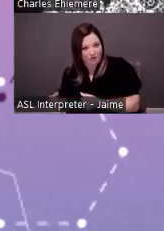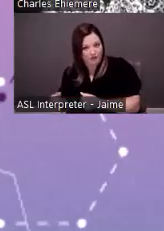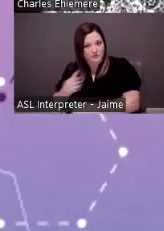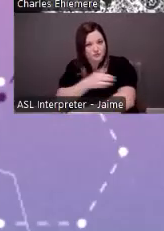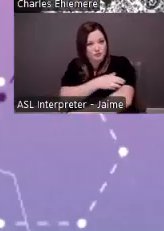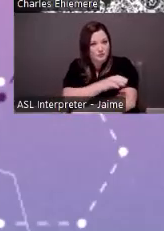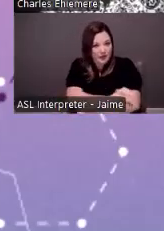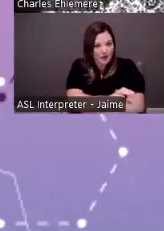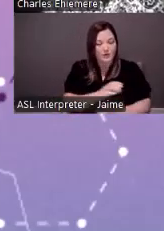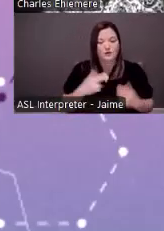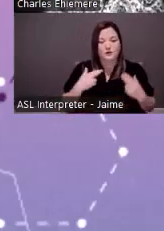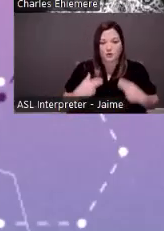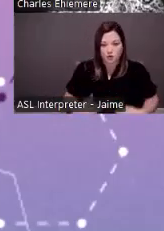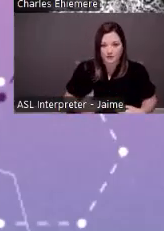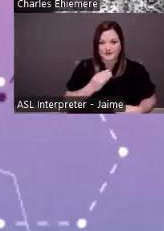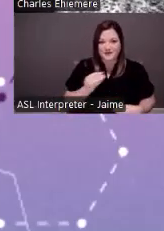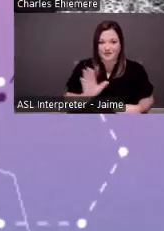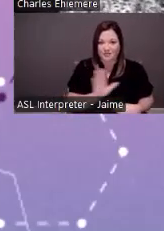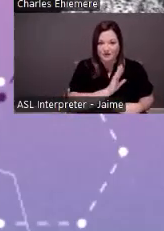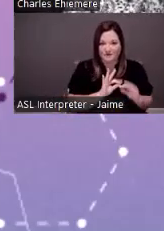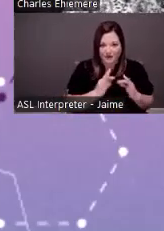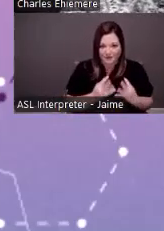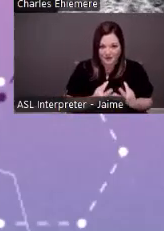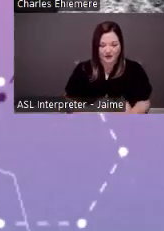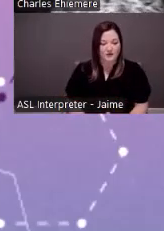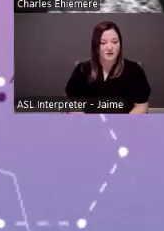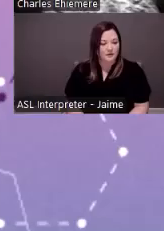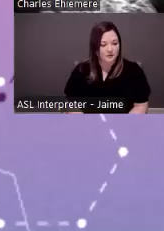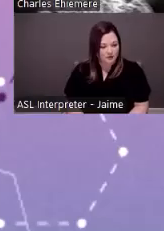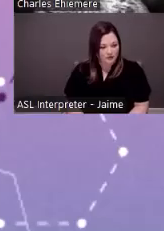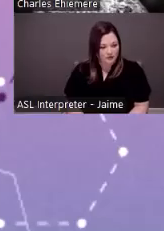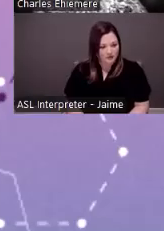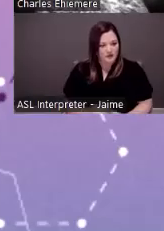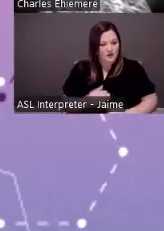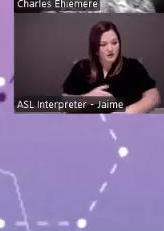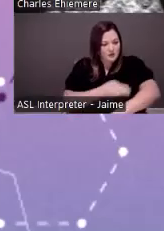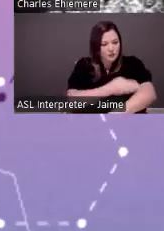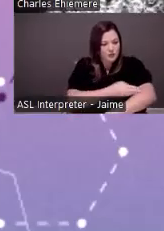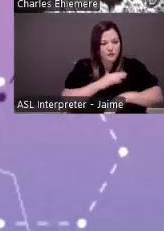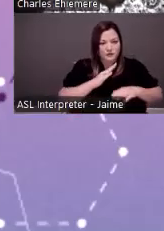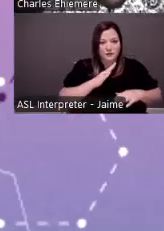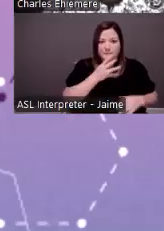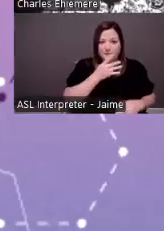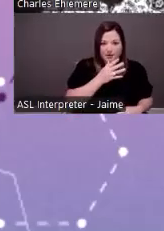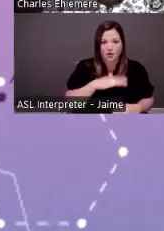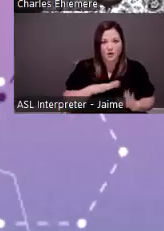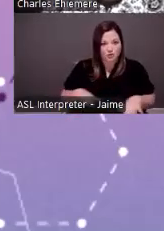For maternal and child health, knowledge translation ensures that life-saving information